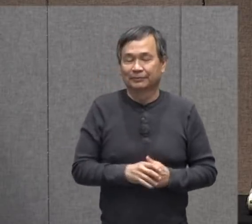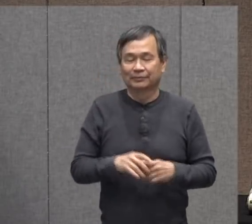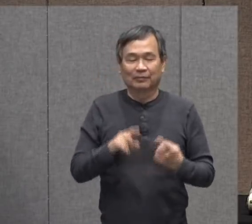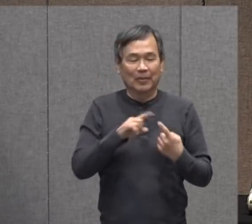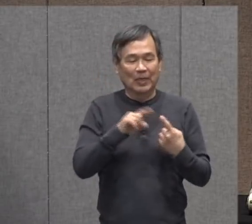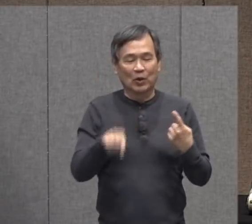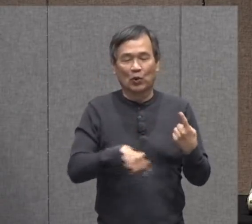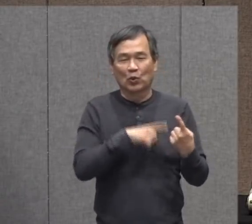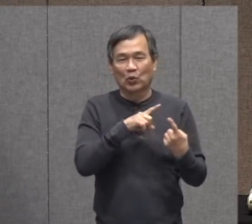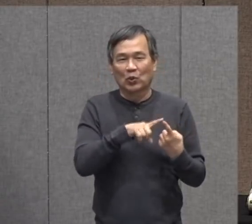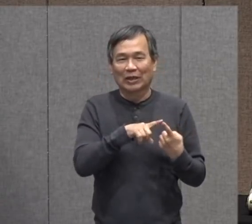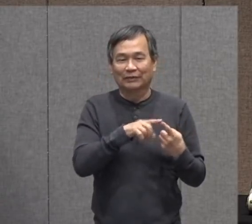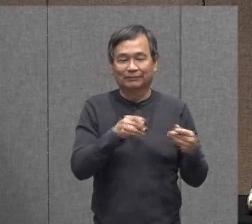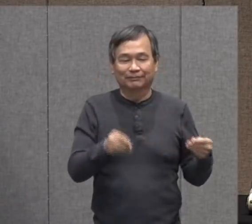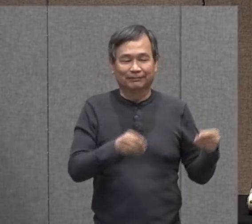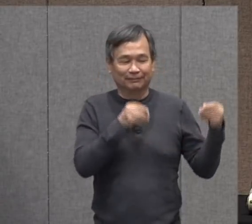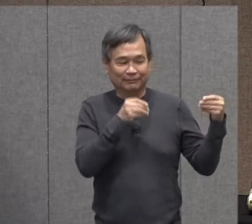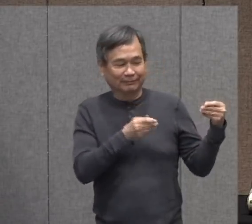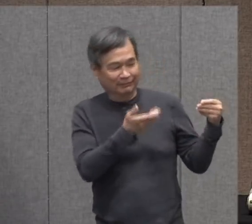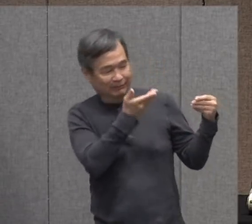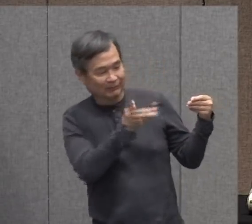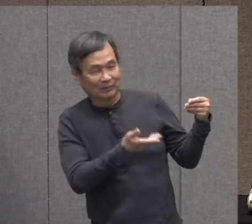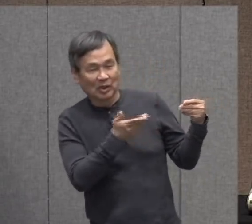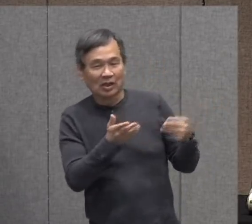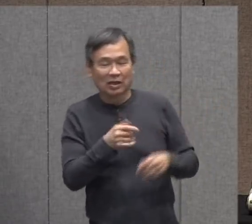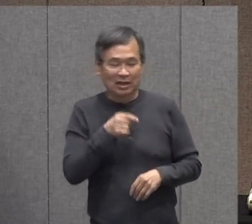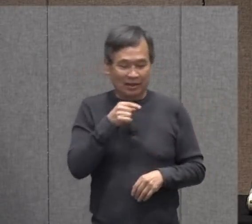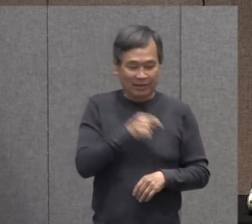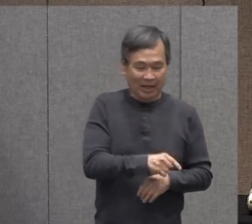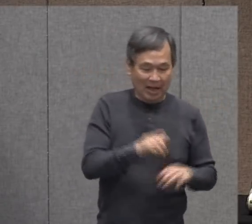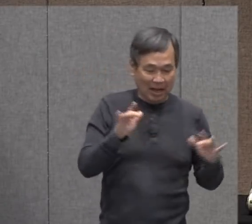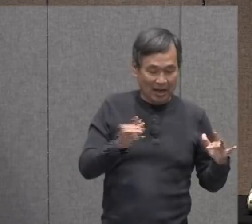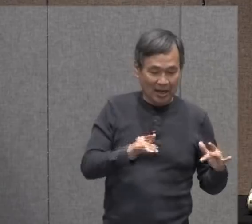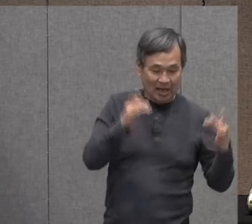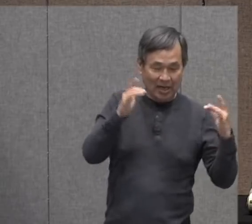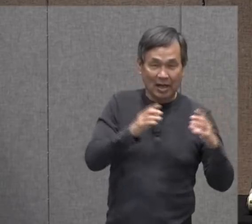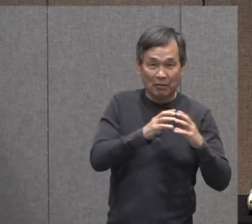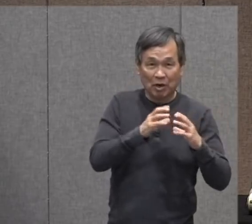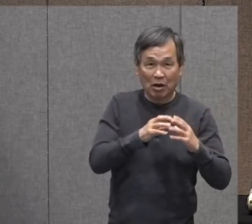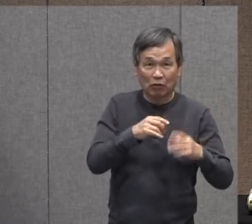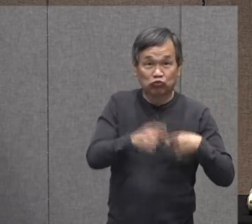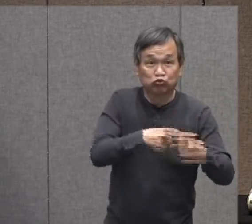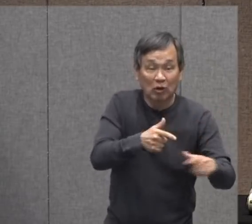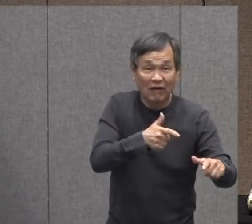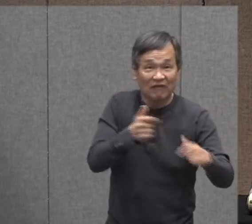When will the lighter balls roll faster than the heavier ones?